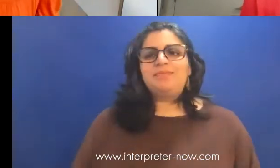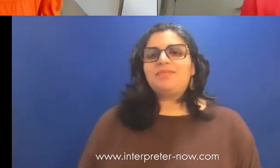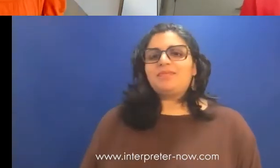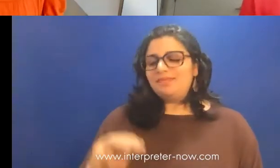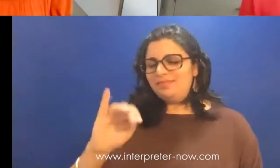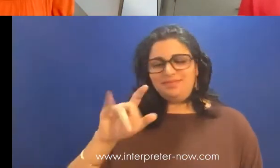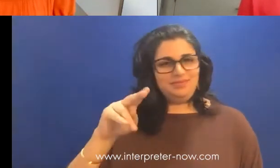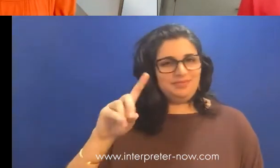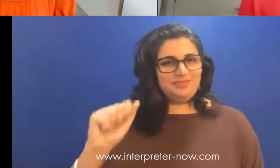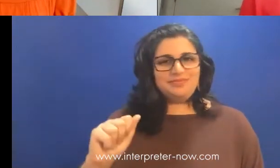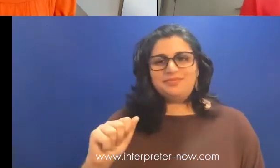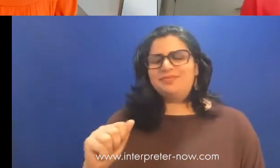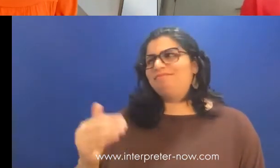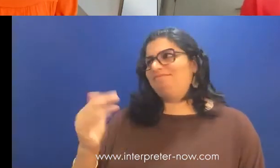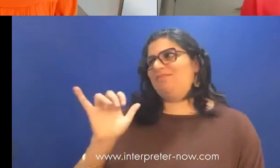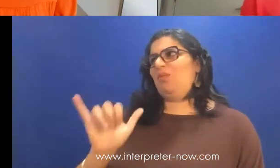Thank you for sharing that.